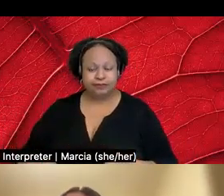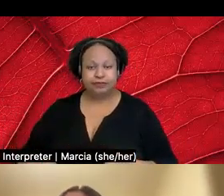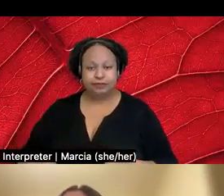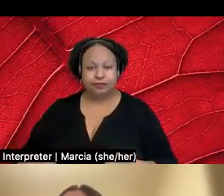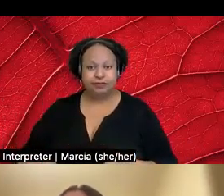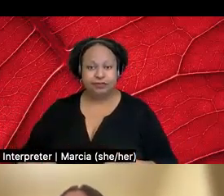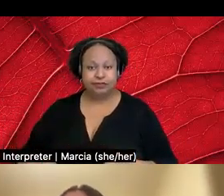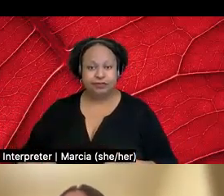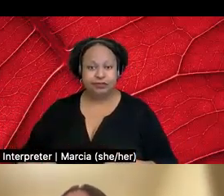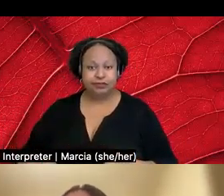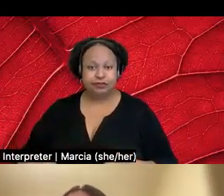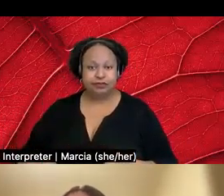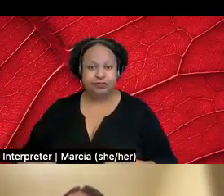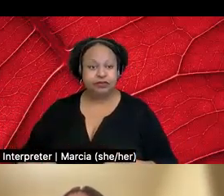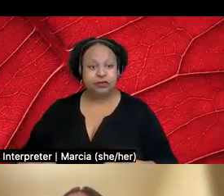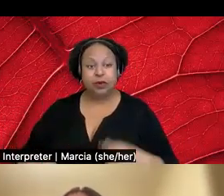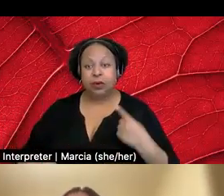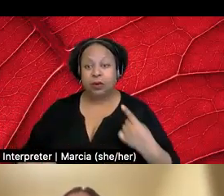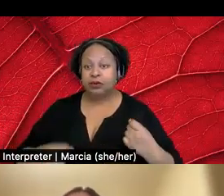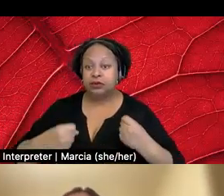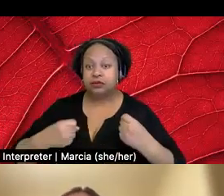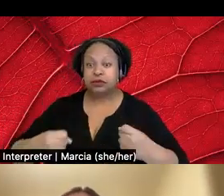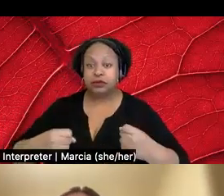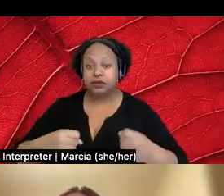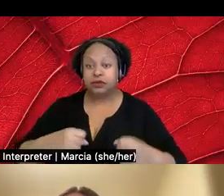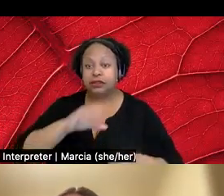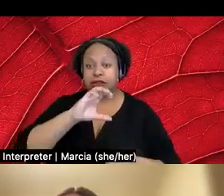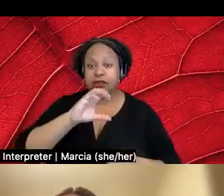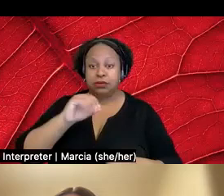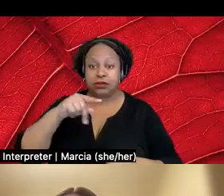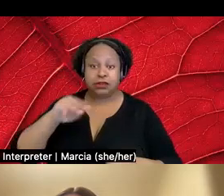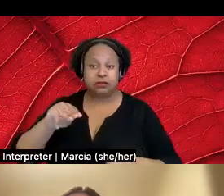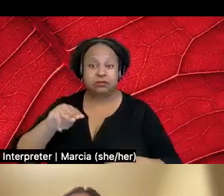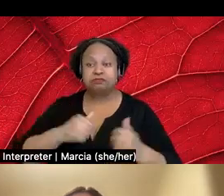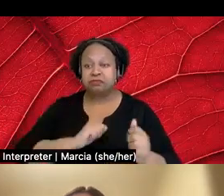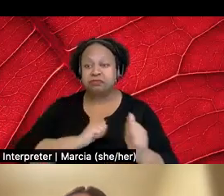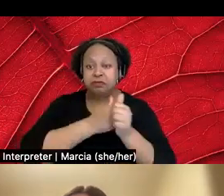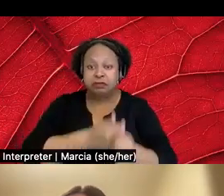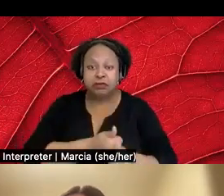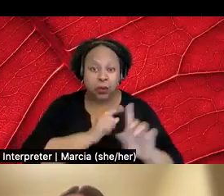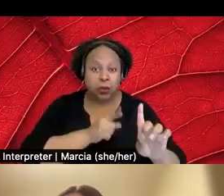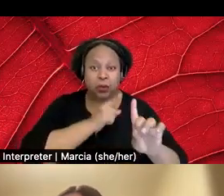So, one strength of COPM is that it's goal oriented. It can help the students self-reflect and may